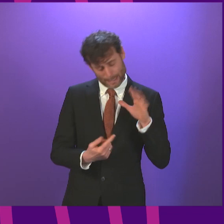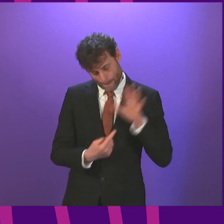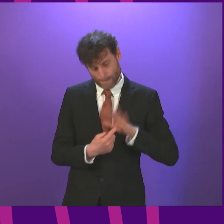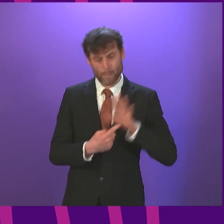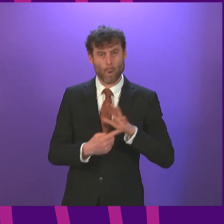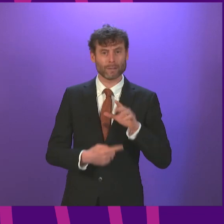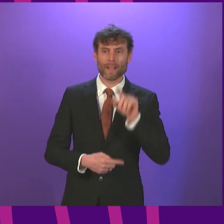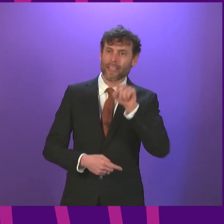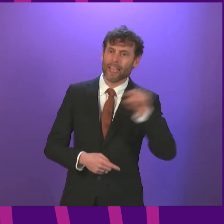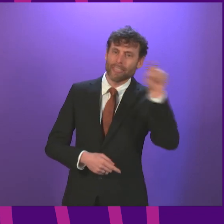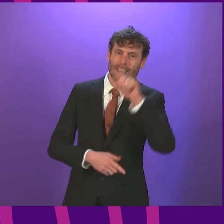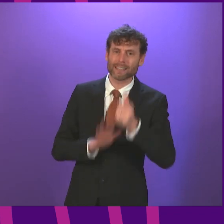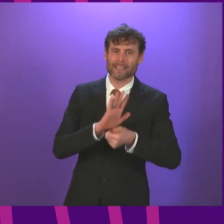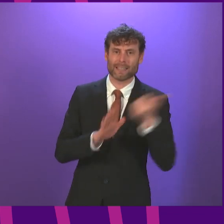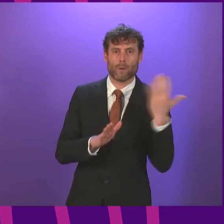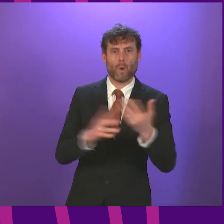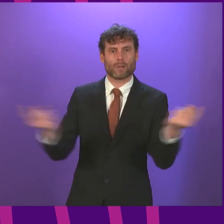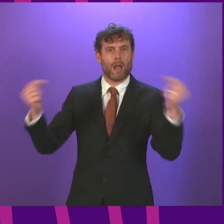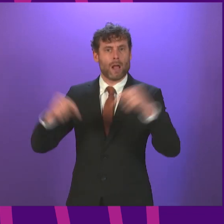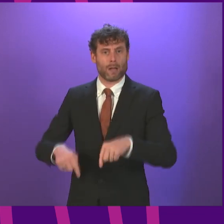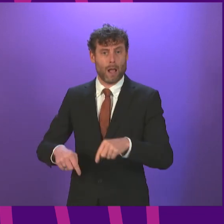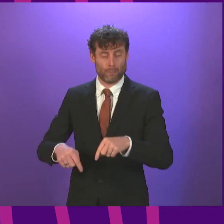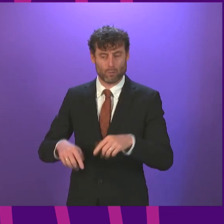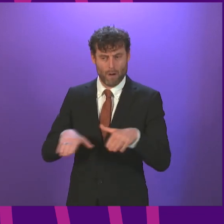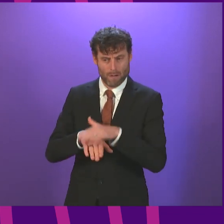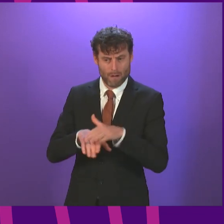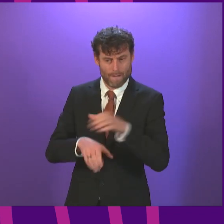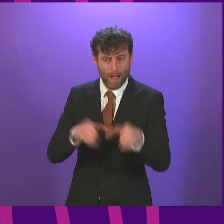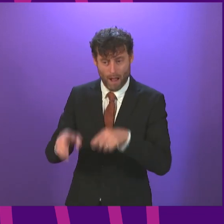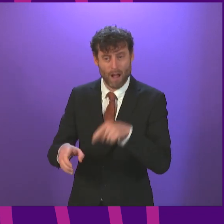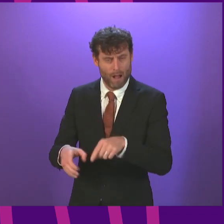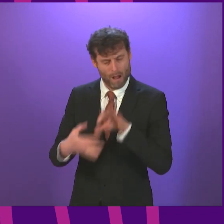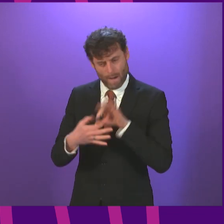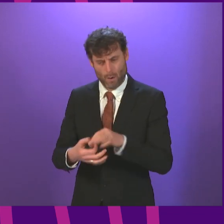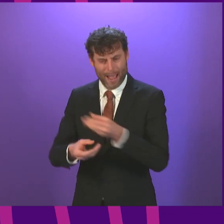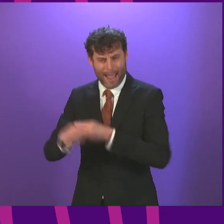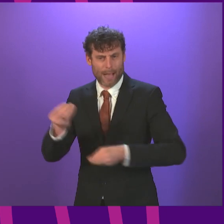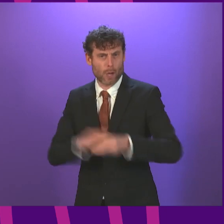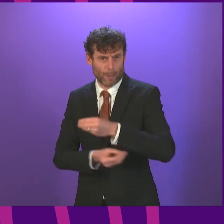skilled workers will be disastrous for our economy and for our society, and risks acute